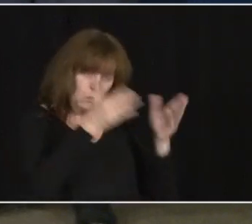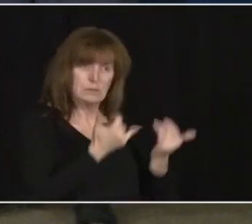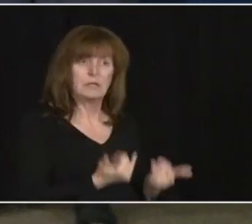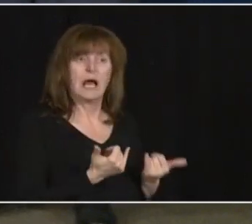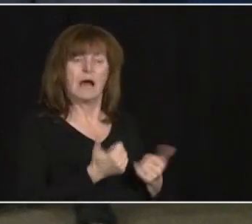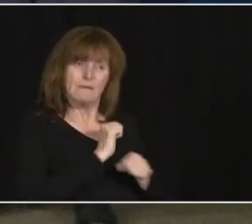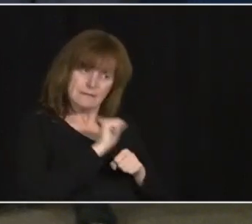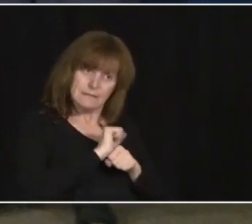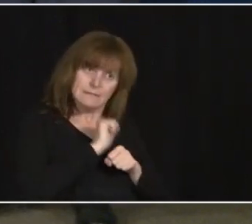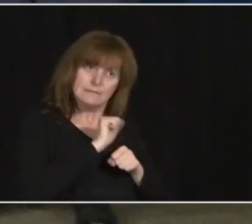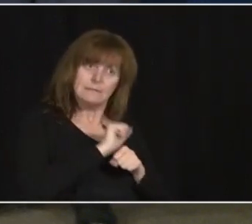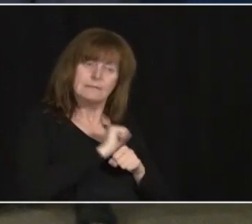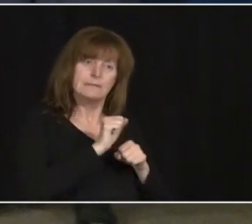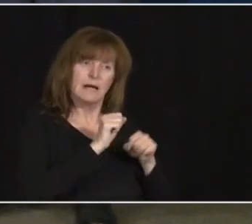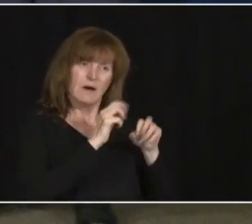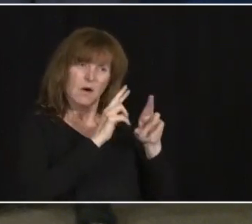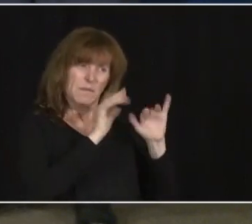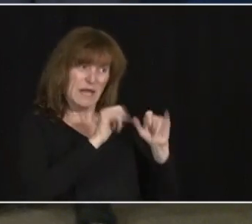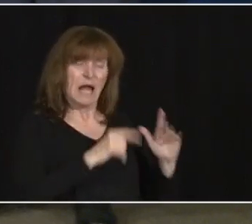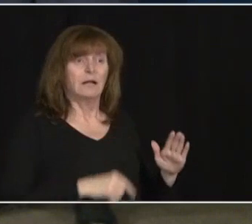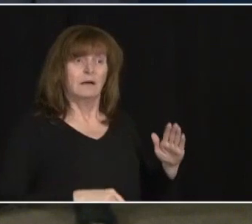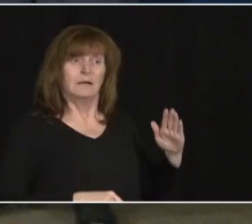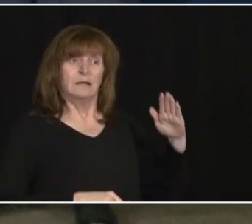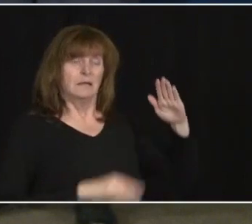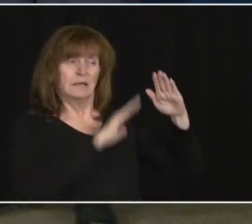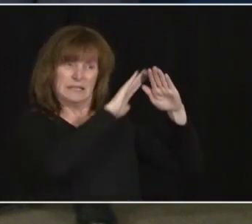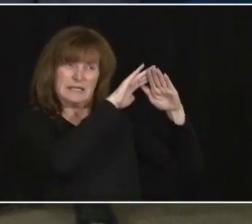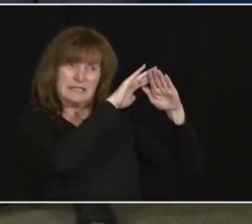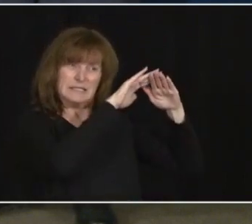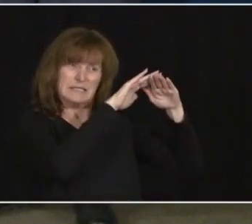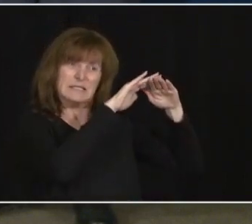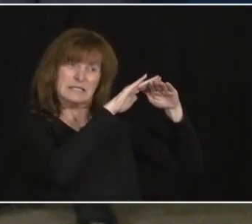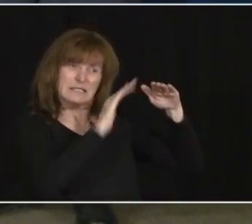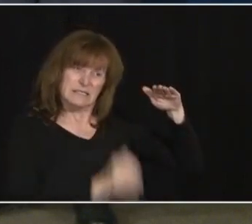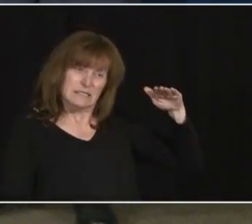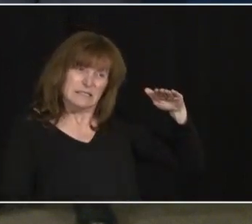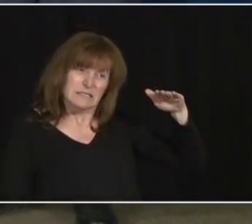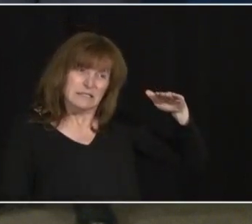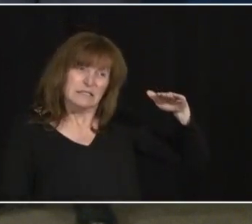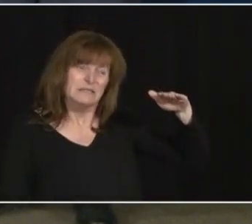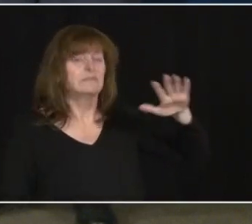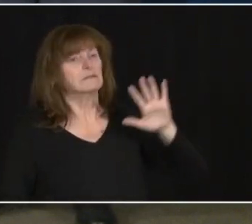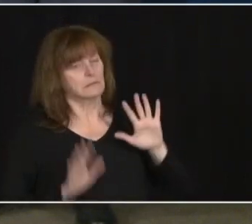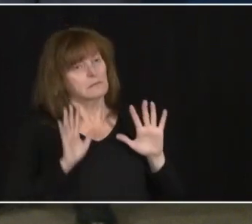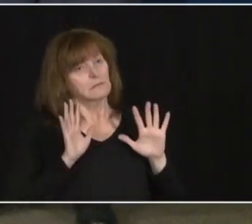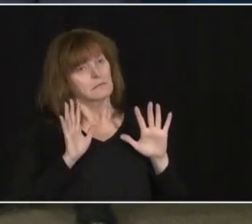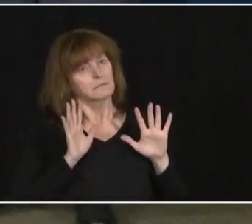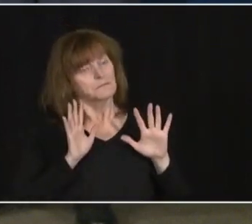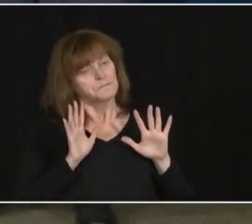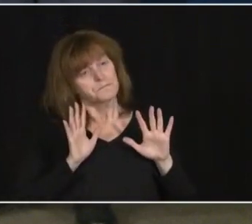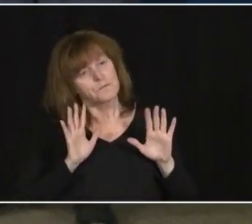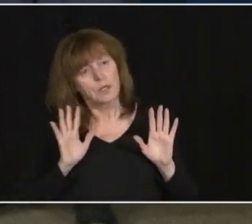putting full force to work at that one and bend that curve as quickly as we can and surely as we can as we move